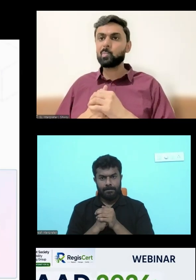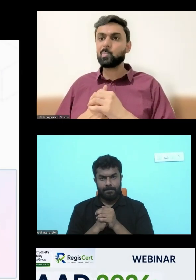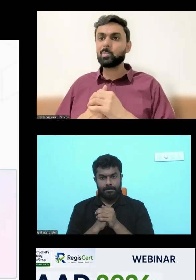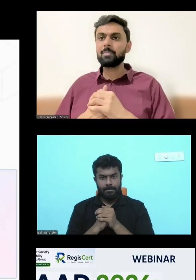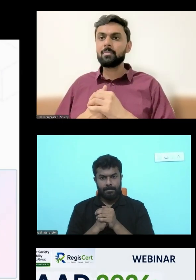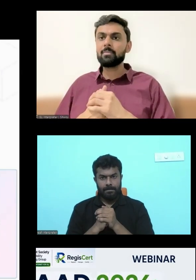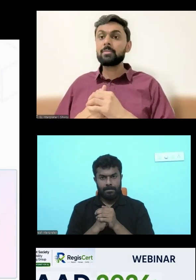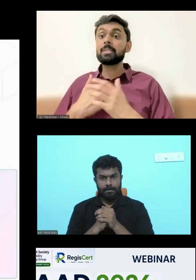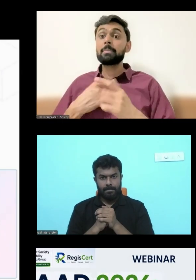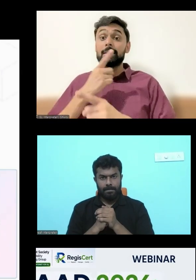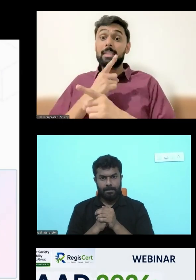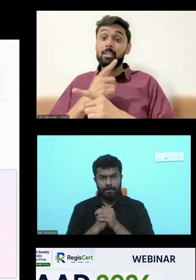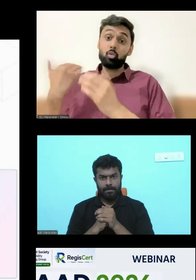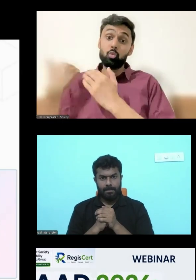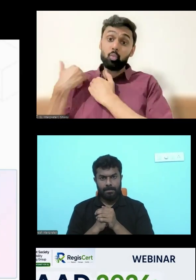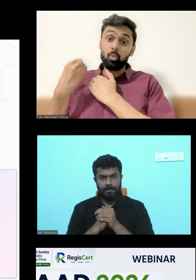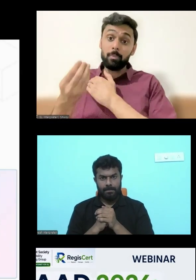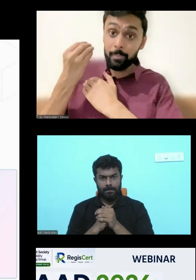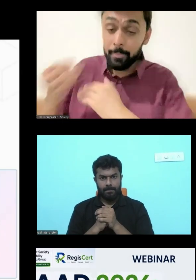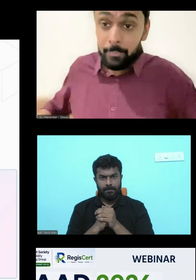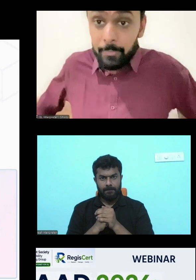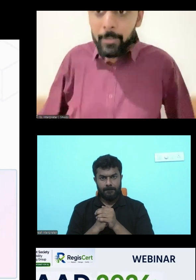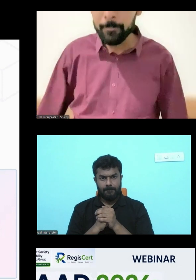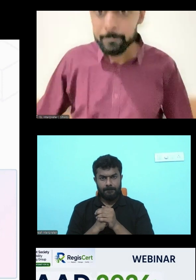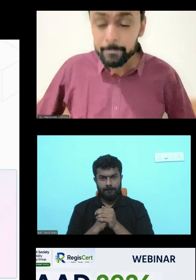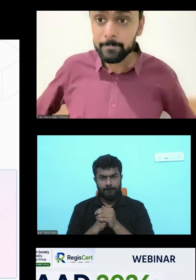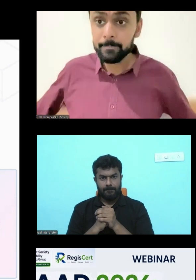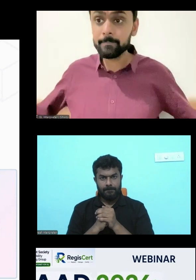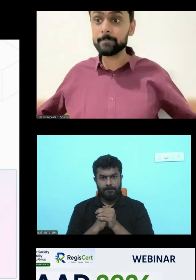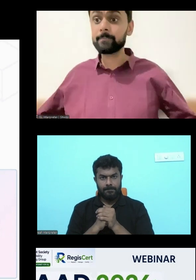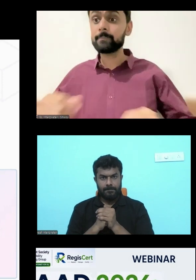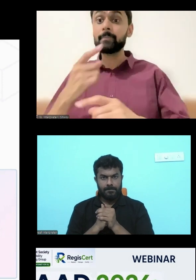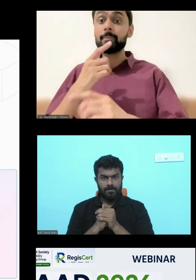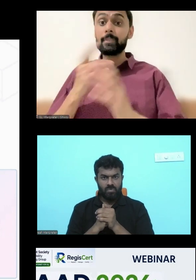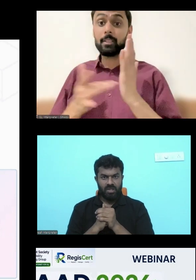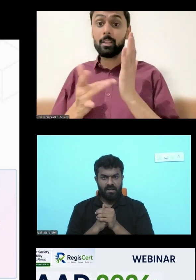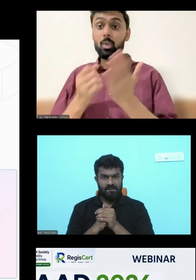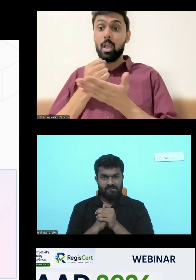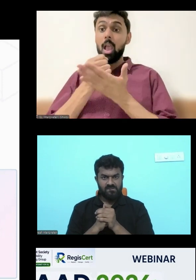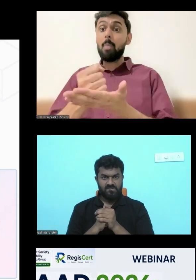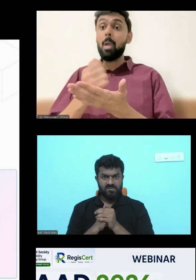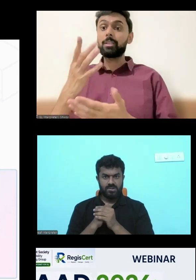Because technology is not only effective, is only effective as the teacher who facilitates it.